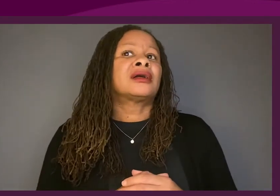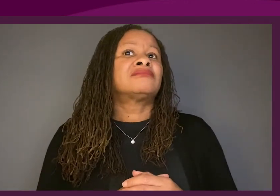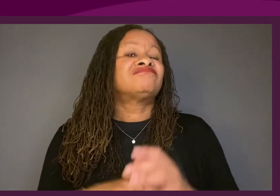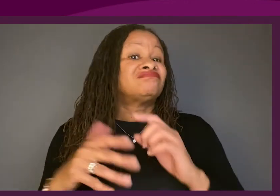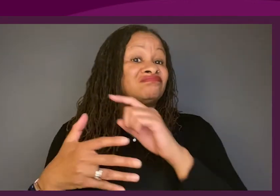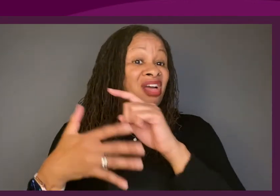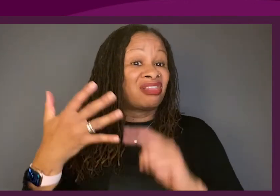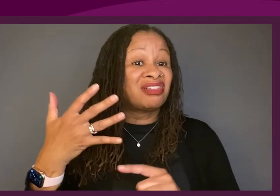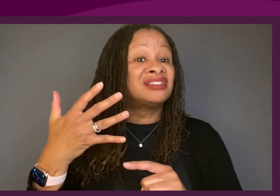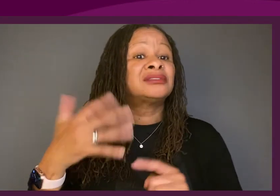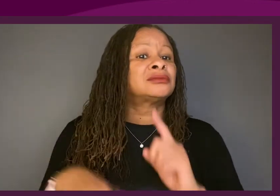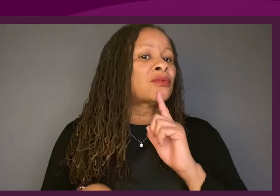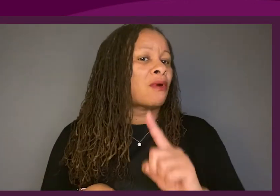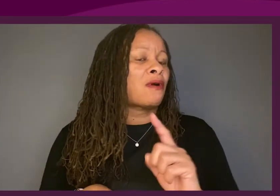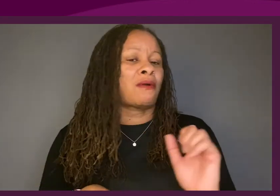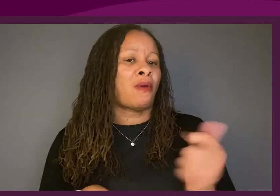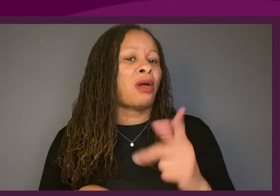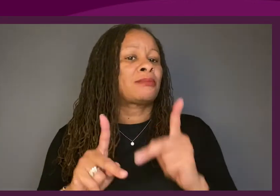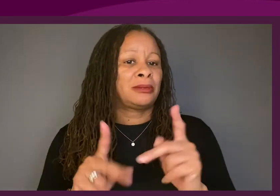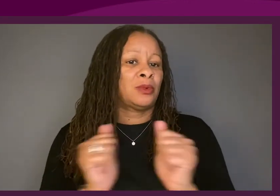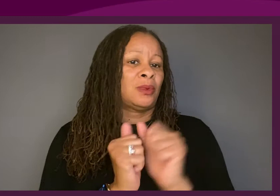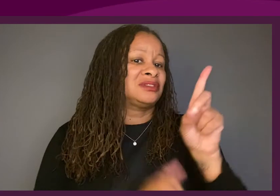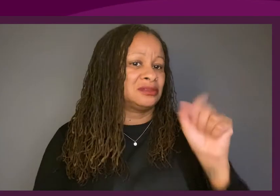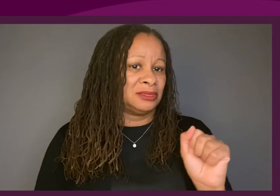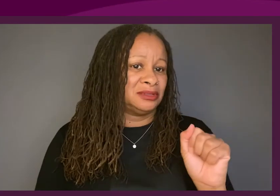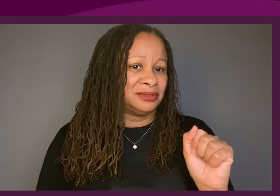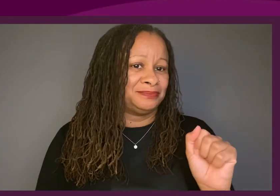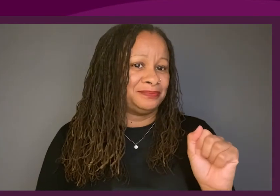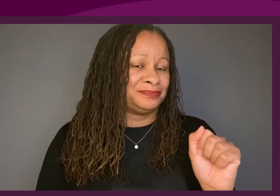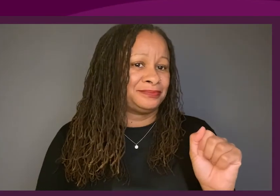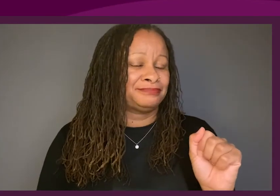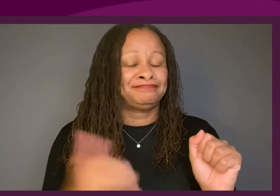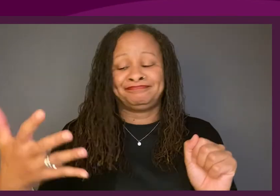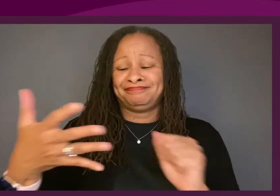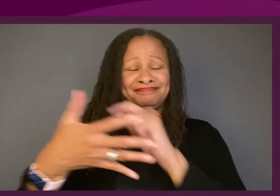You don't go to a nursing home because you're old, you go to a nursing home because you